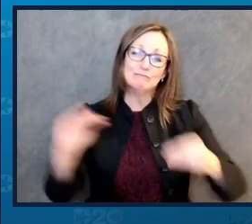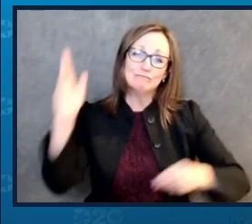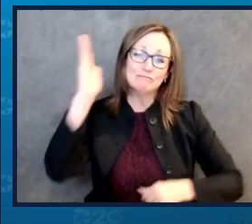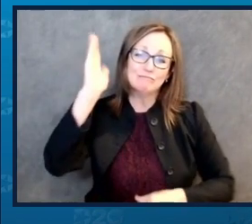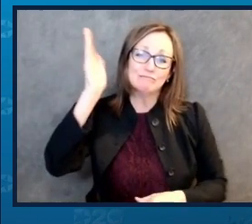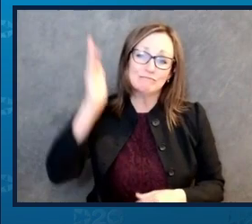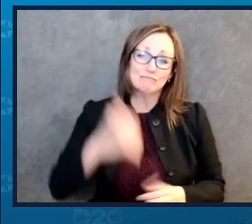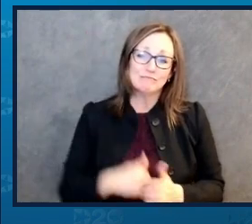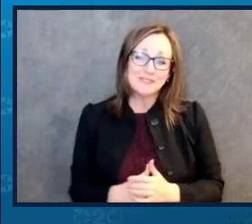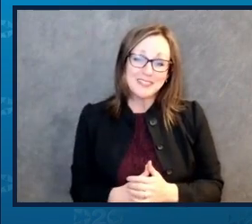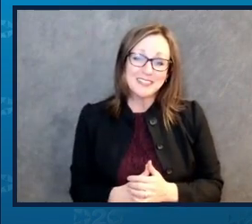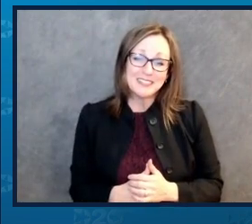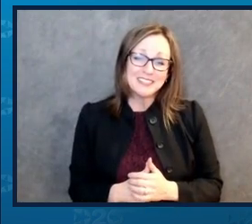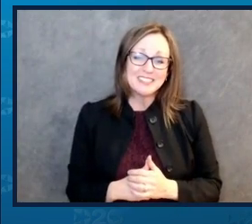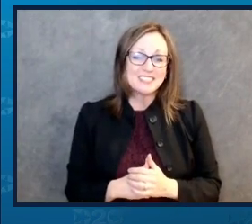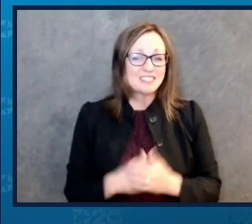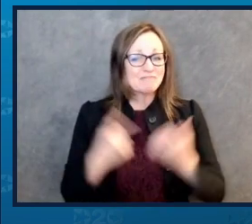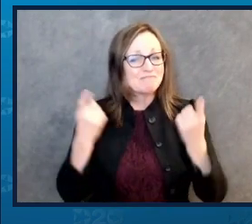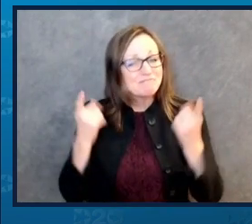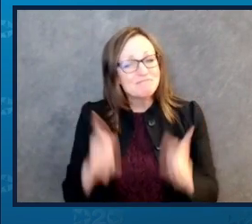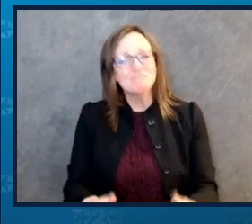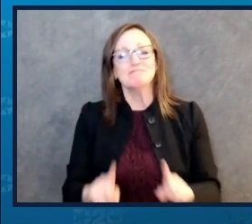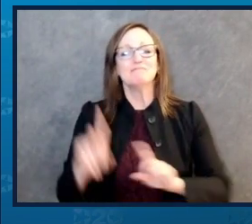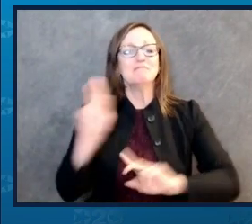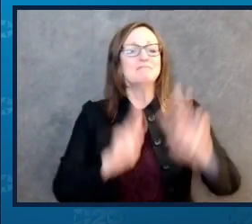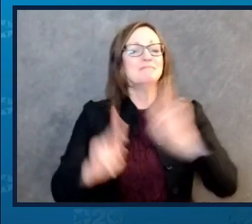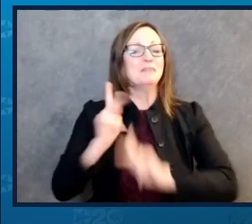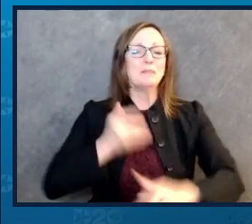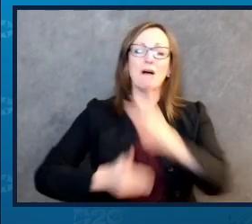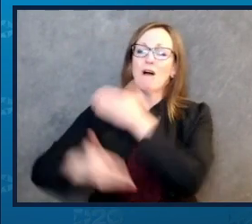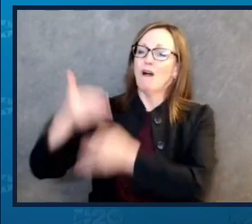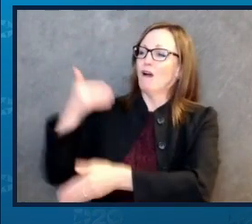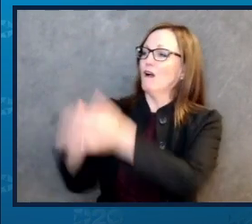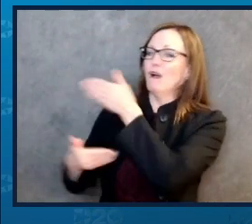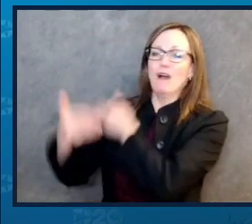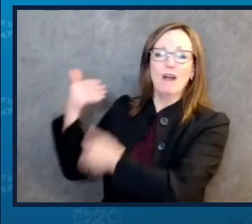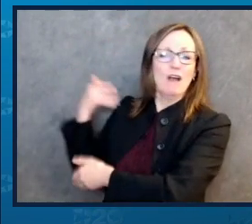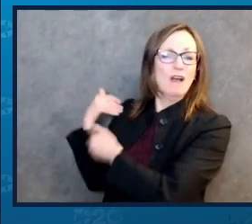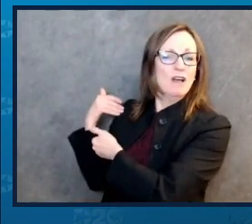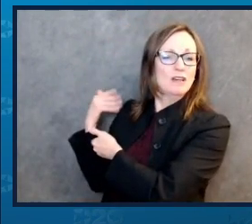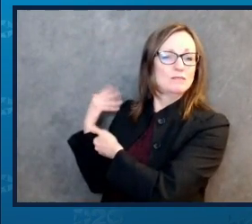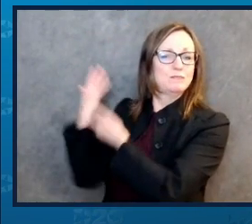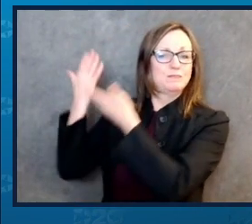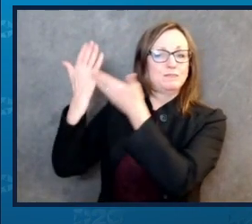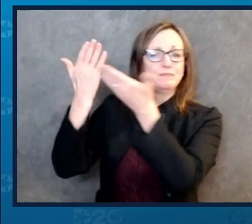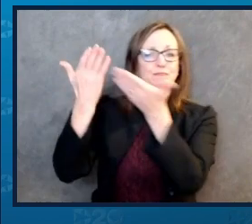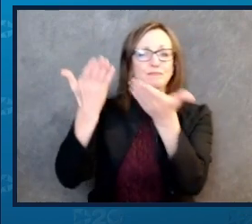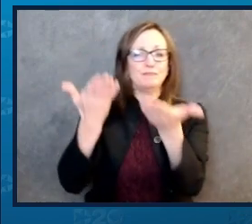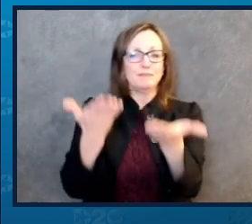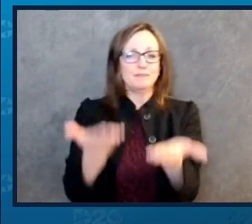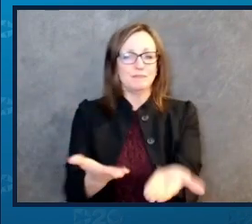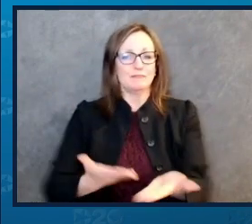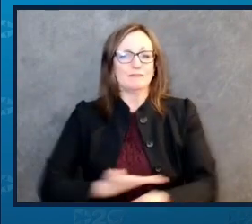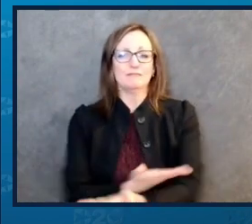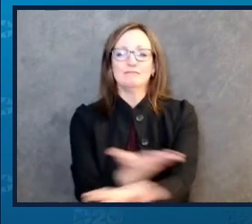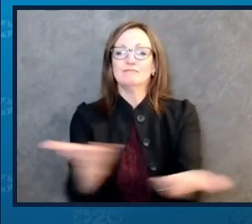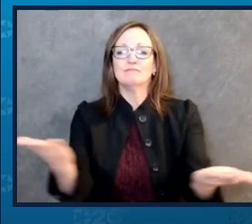GENERATIONS BEFORE ME. WOMEN AND MEN WHO BELIEVED SO